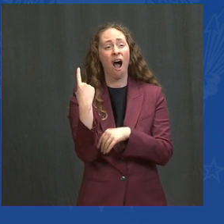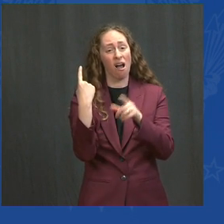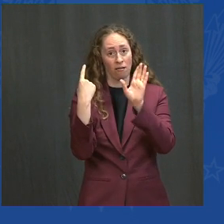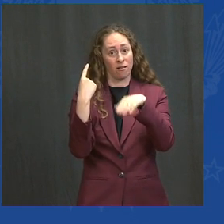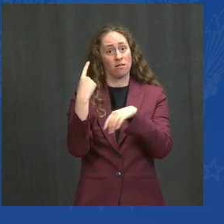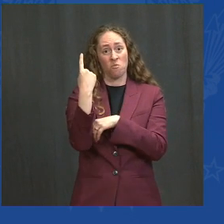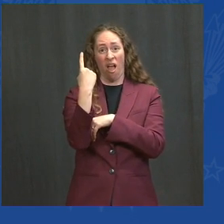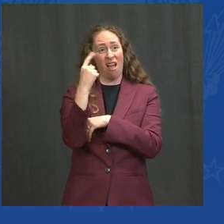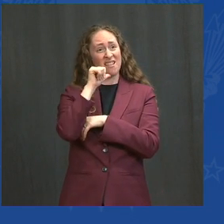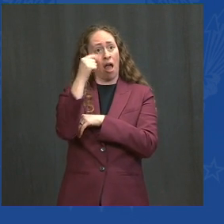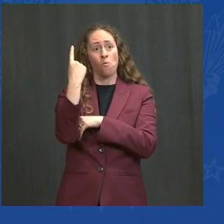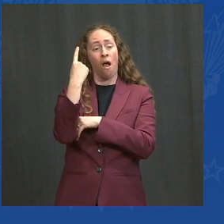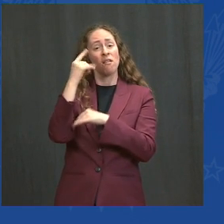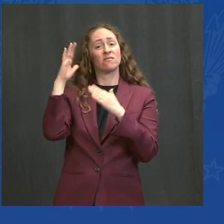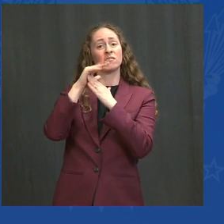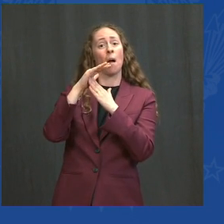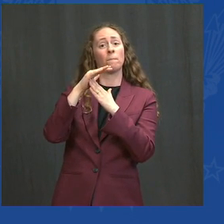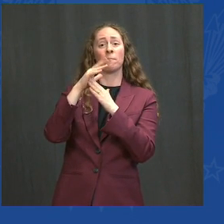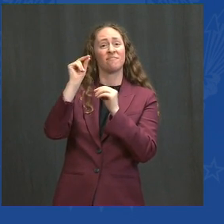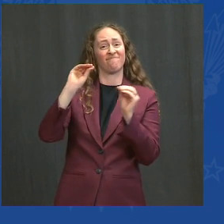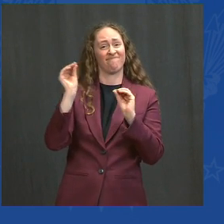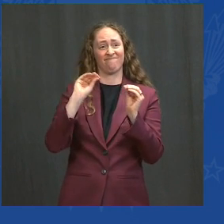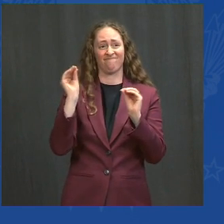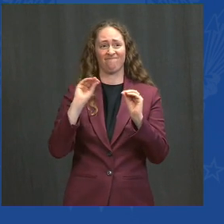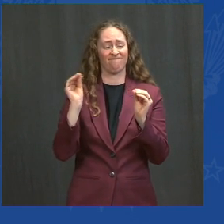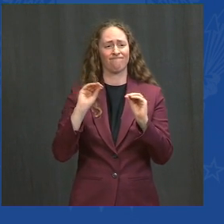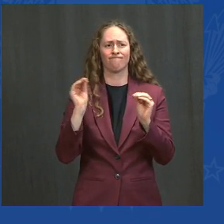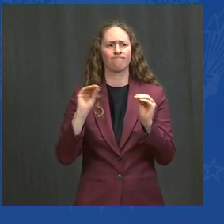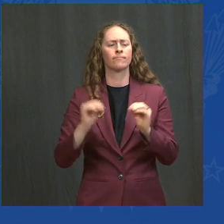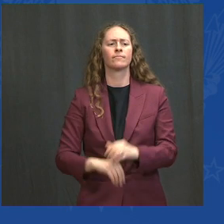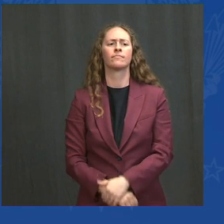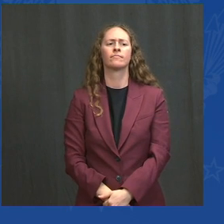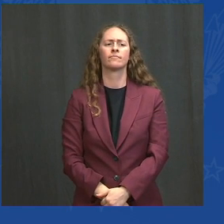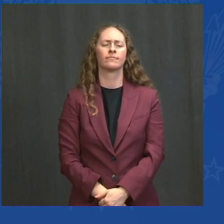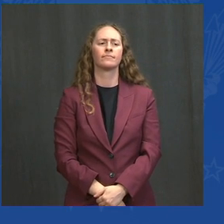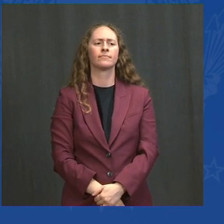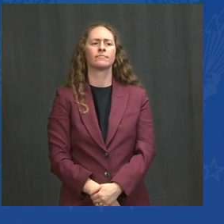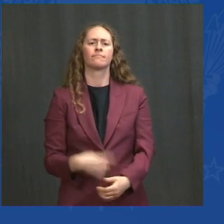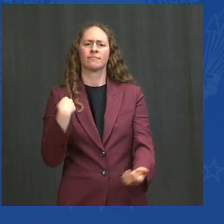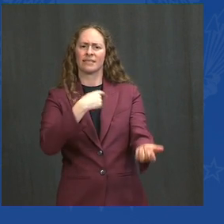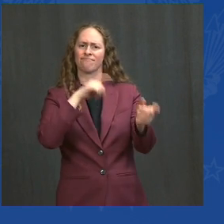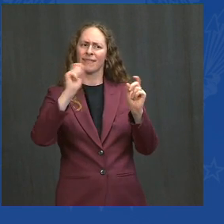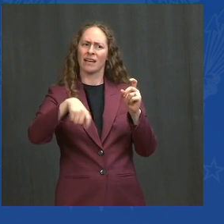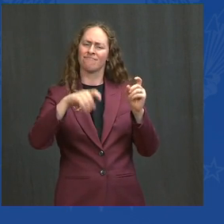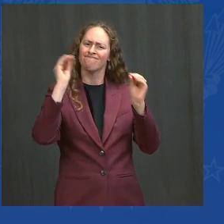This deal will put Americans to work through long-overdue national environmental cleanups.